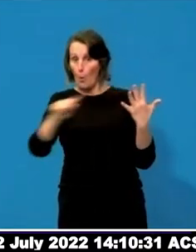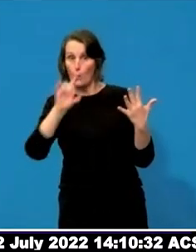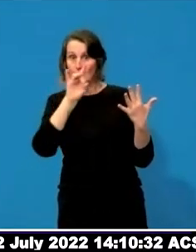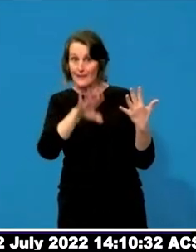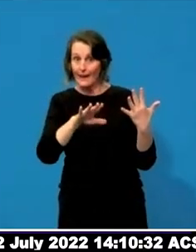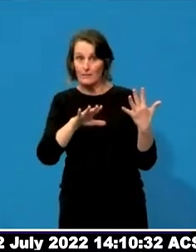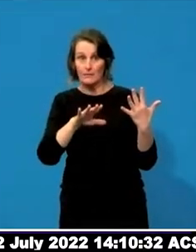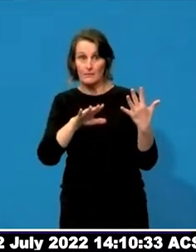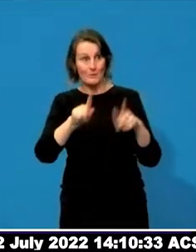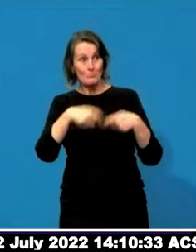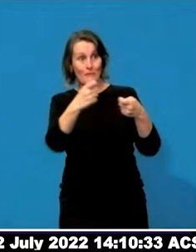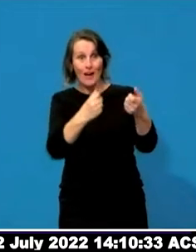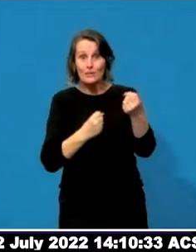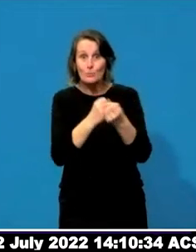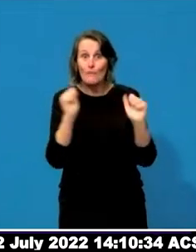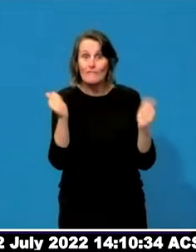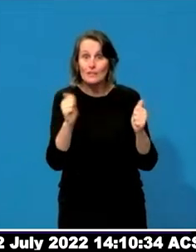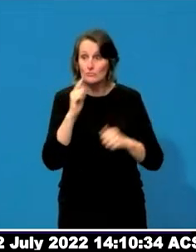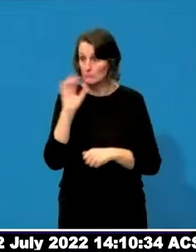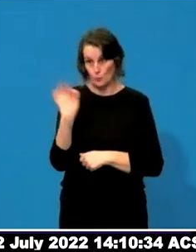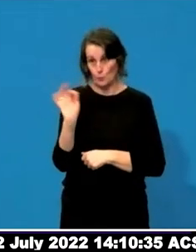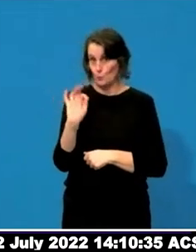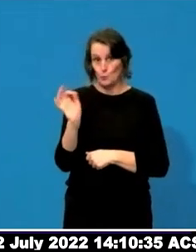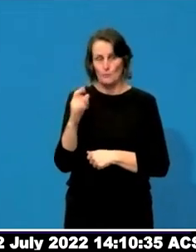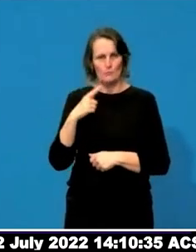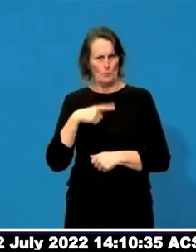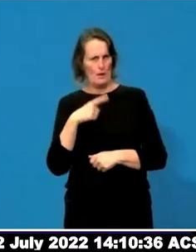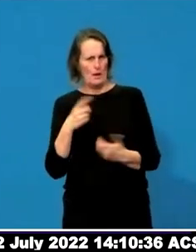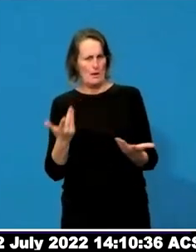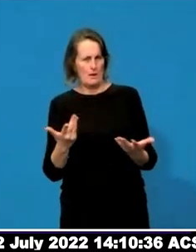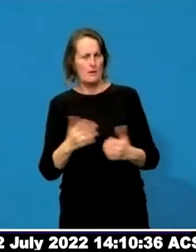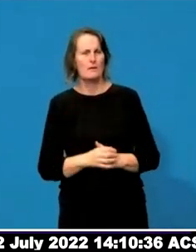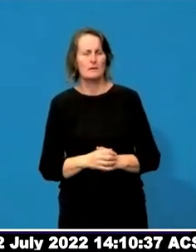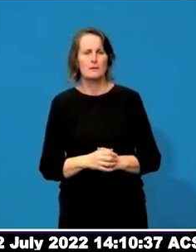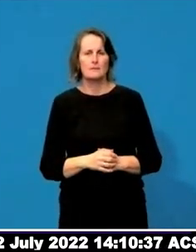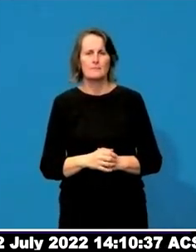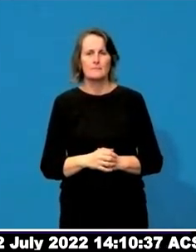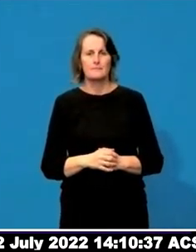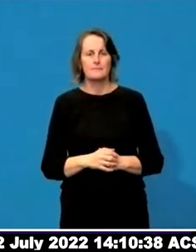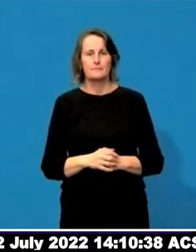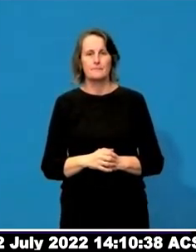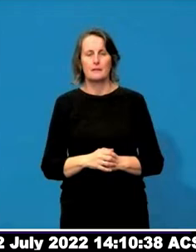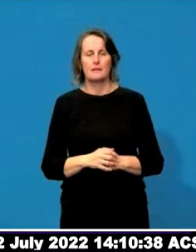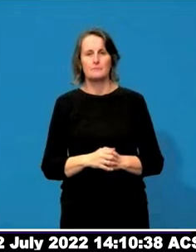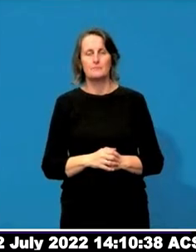MS McMAHON: And why is that, as far as you know? MS McRAE: Because there aren't - those supports for children